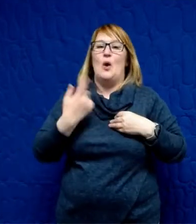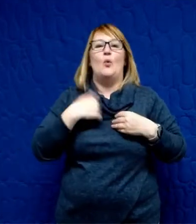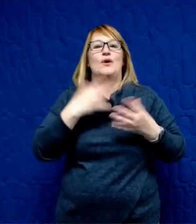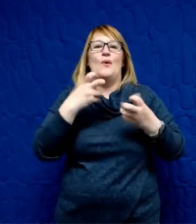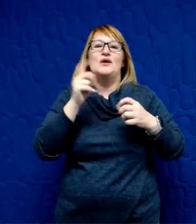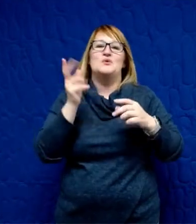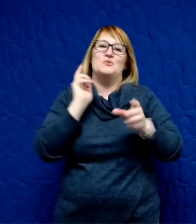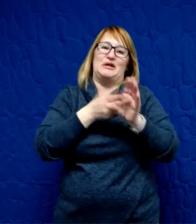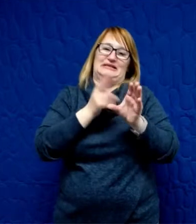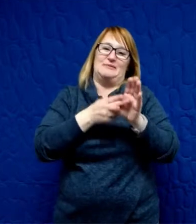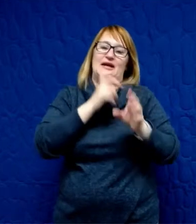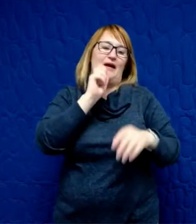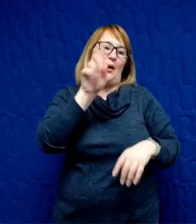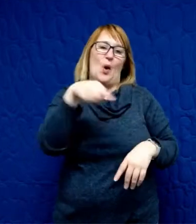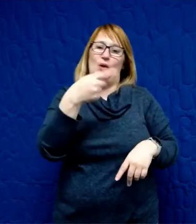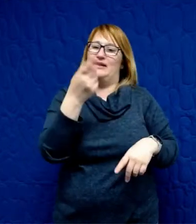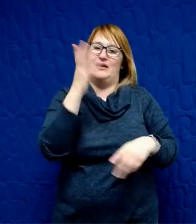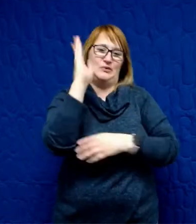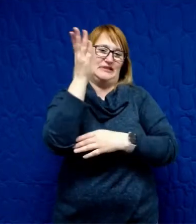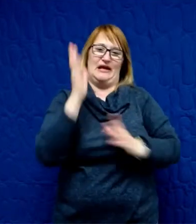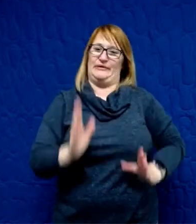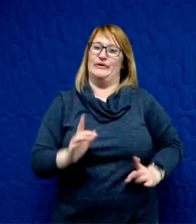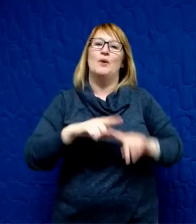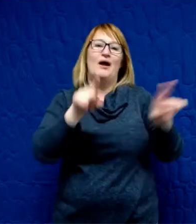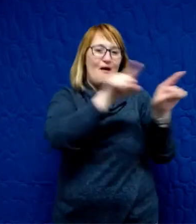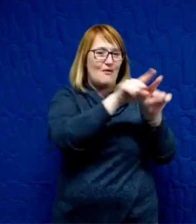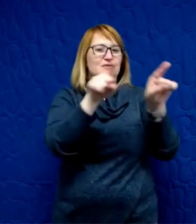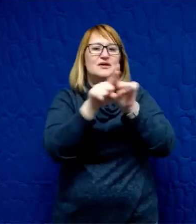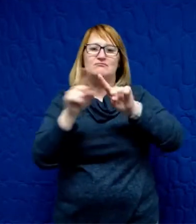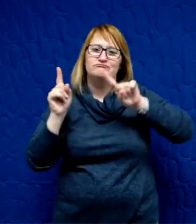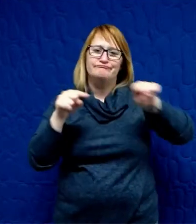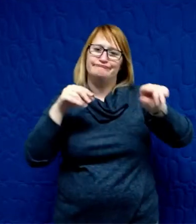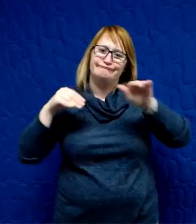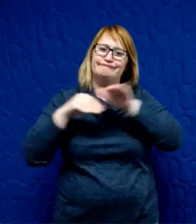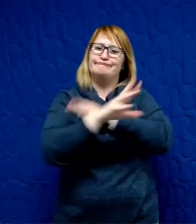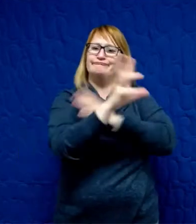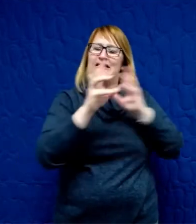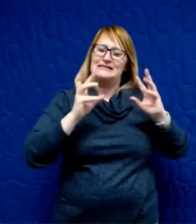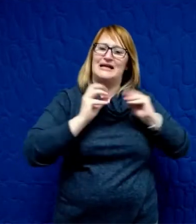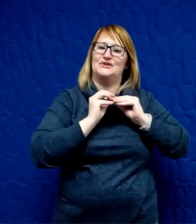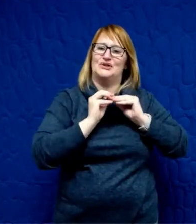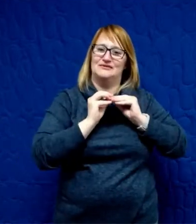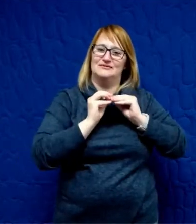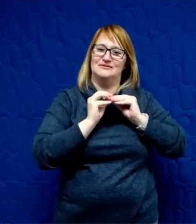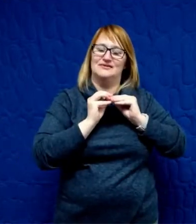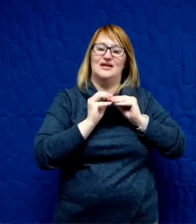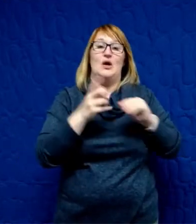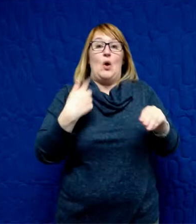but as as an attendee. Be able to take advantage I mean we have people coming